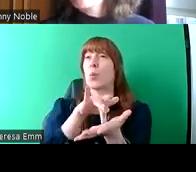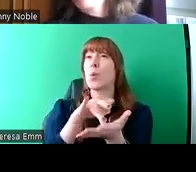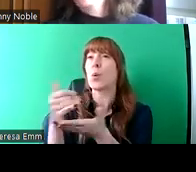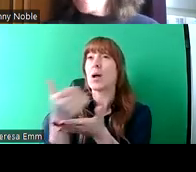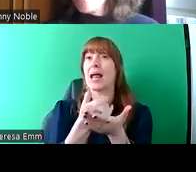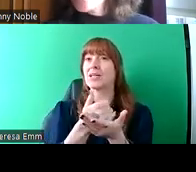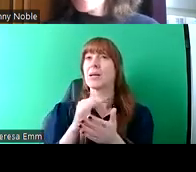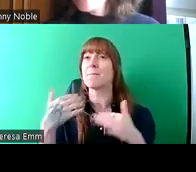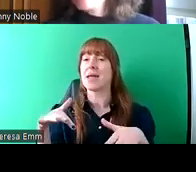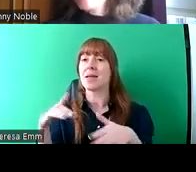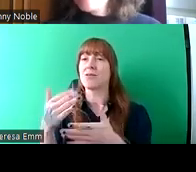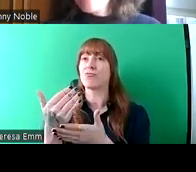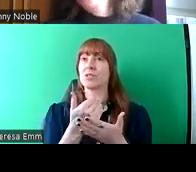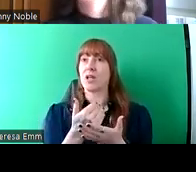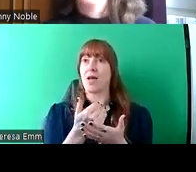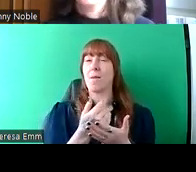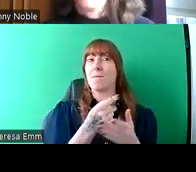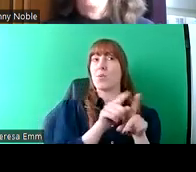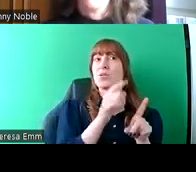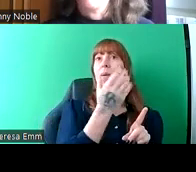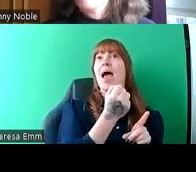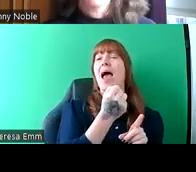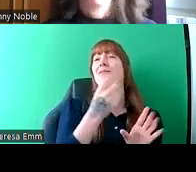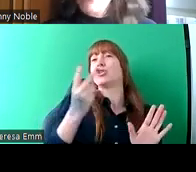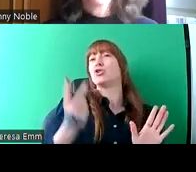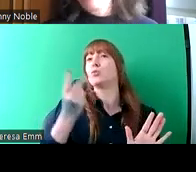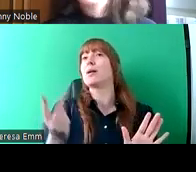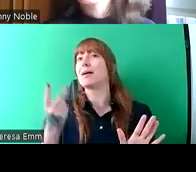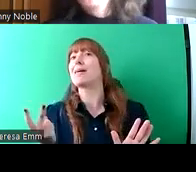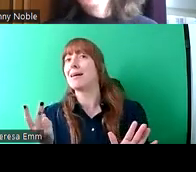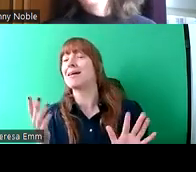these spare duplicates in the handling collections which can be... they are a great representation of